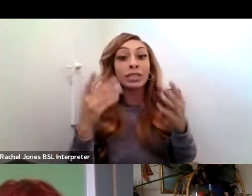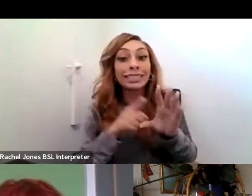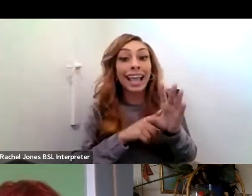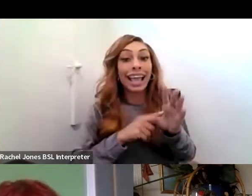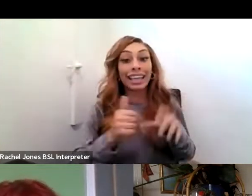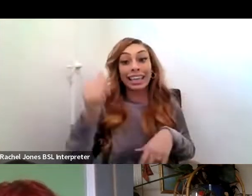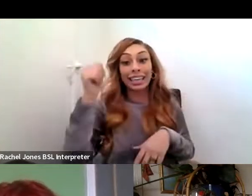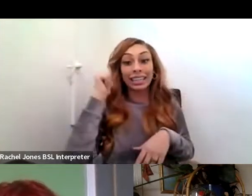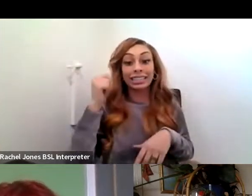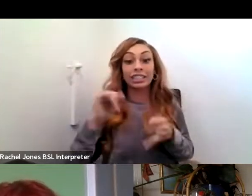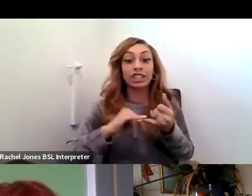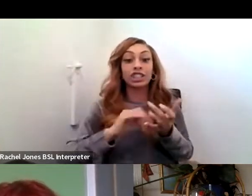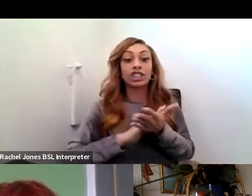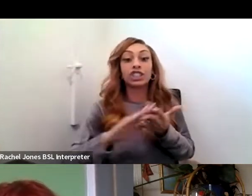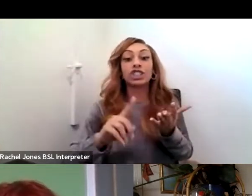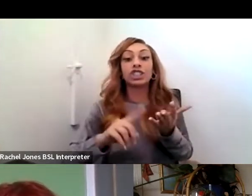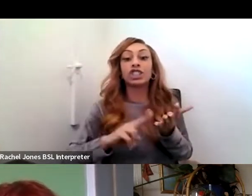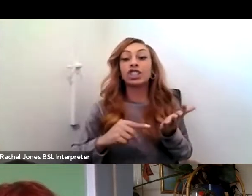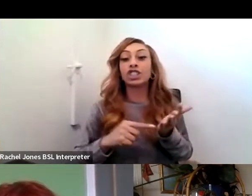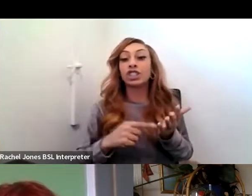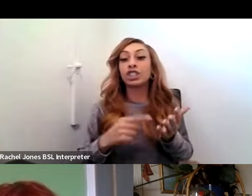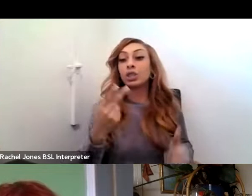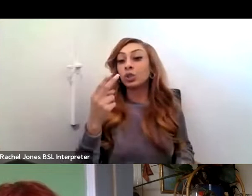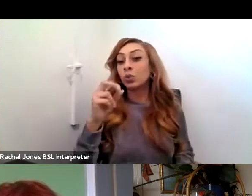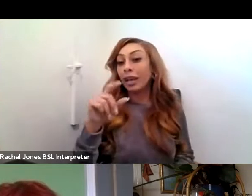since it had last finally closed down, 2011/2012 that happened